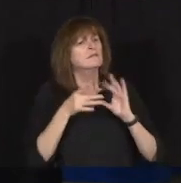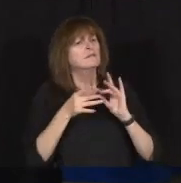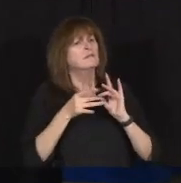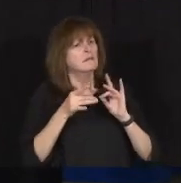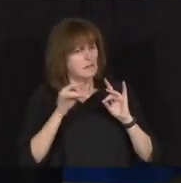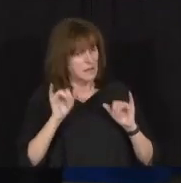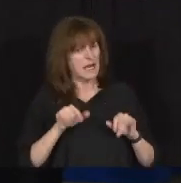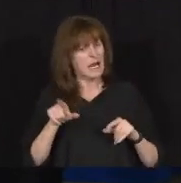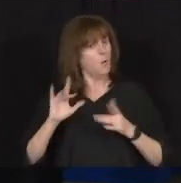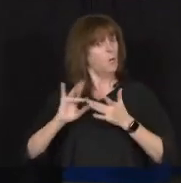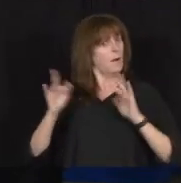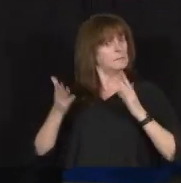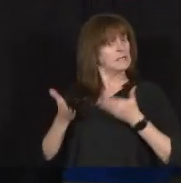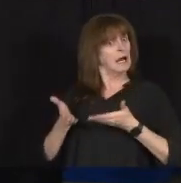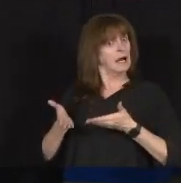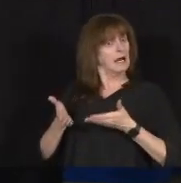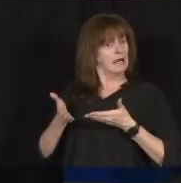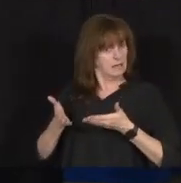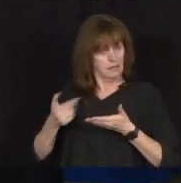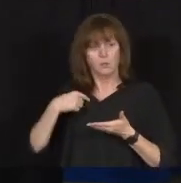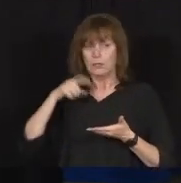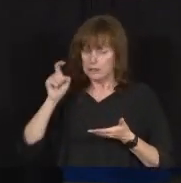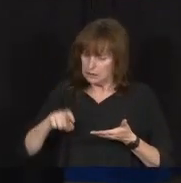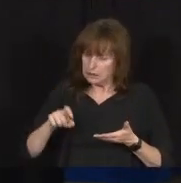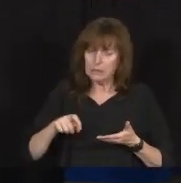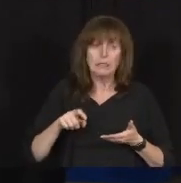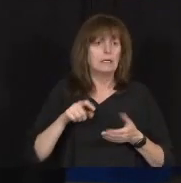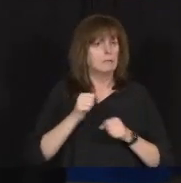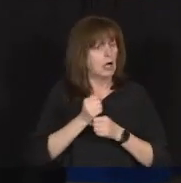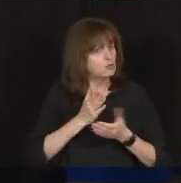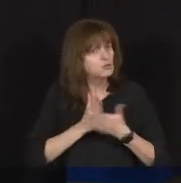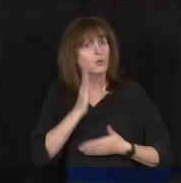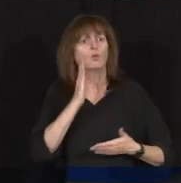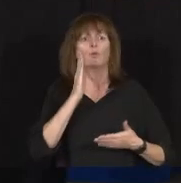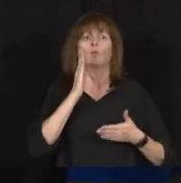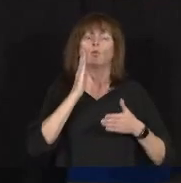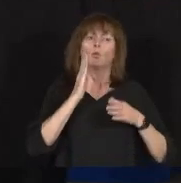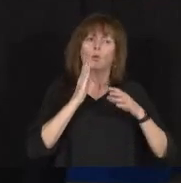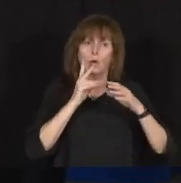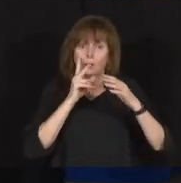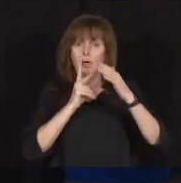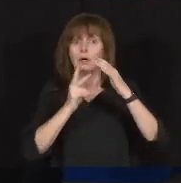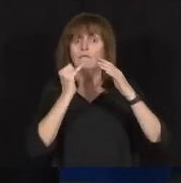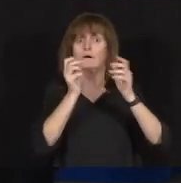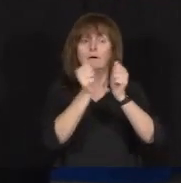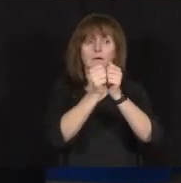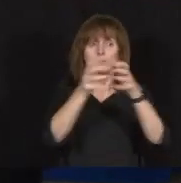e need to make sure for increases so that we will be able to handle them if and when that happens.